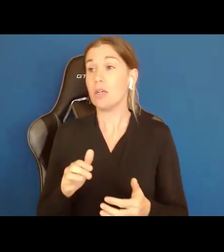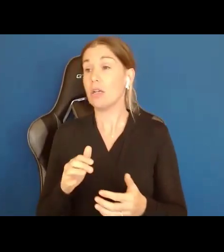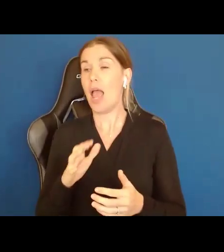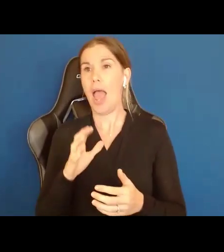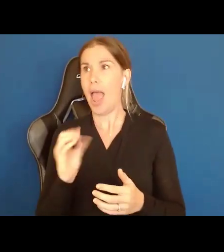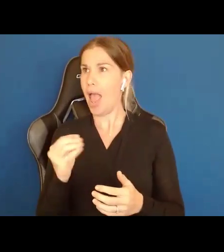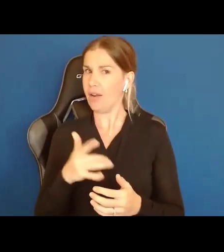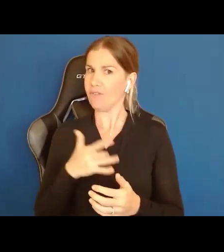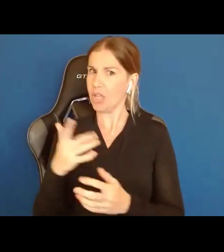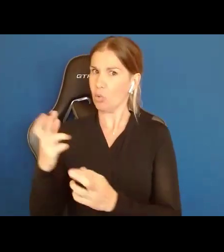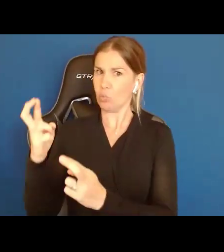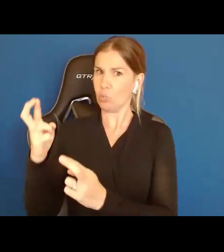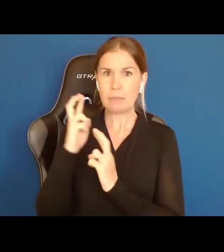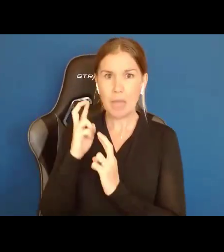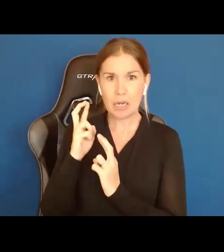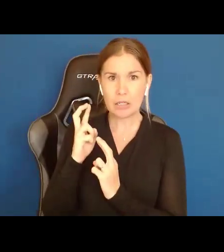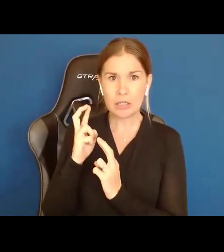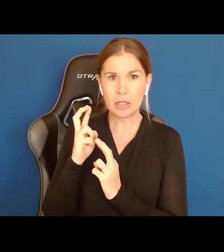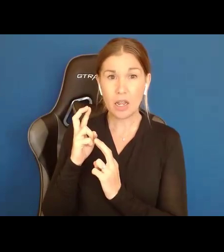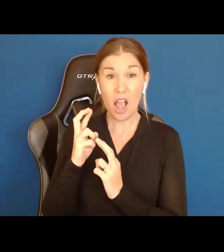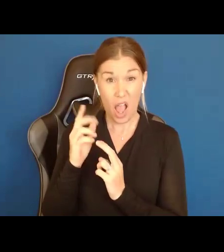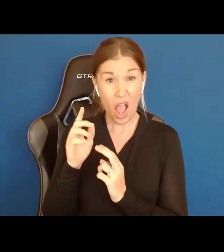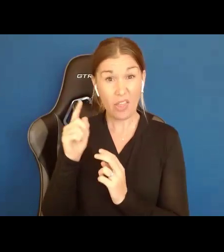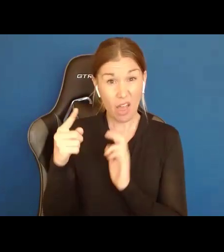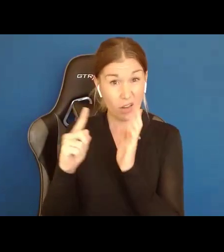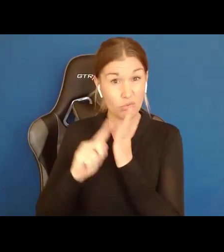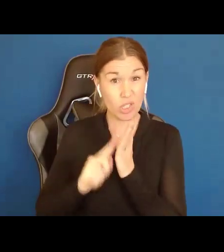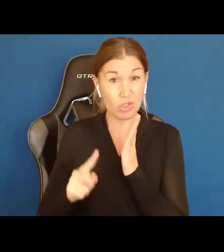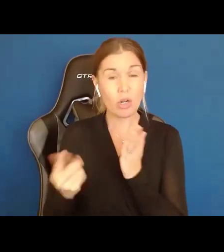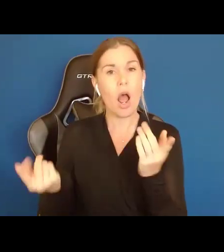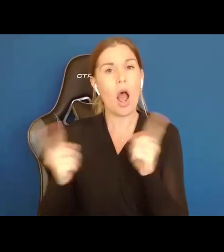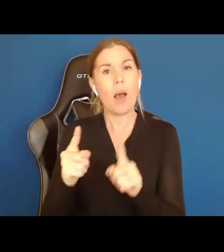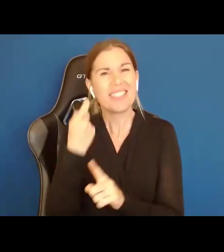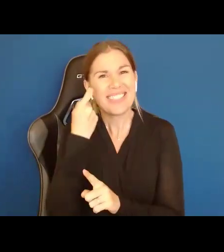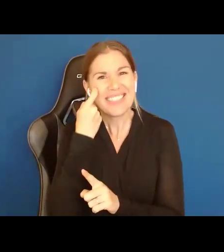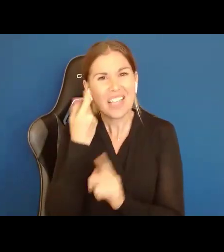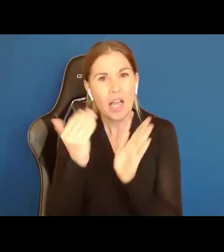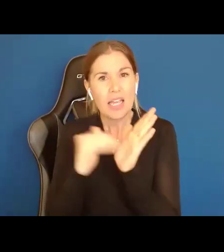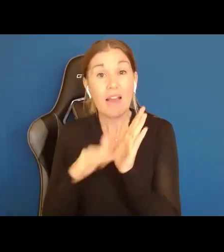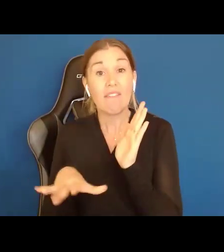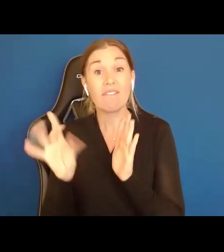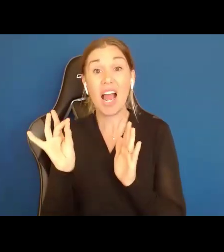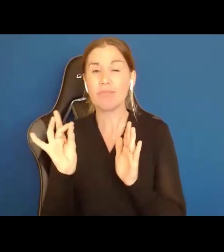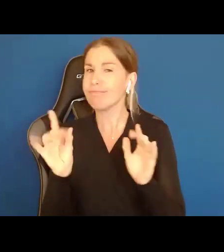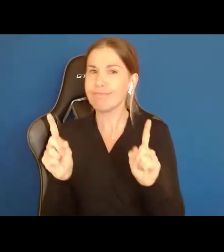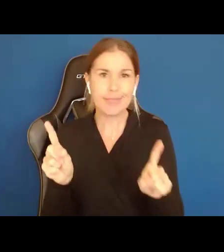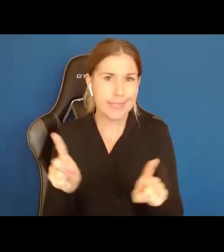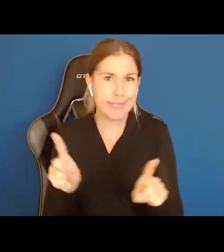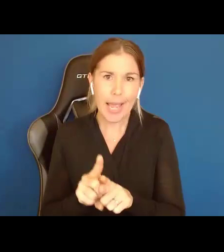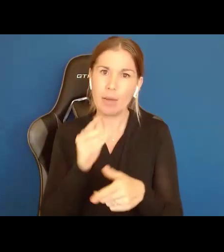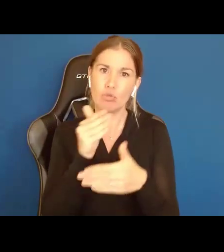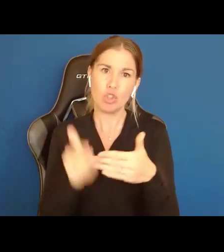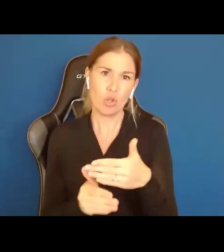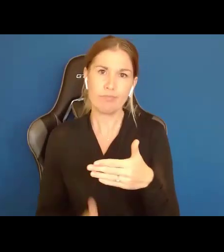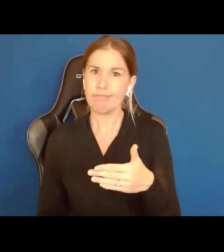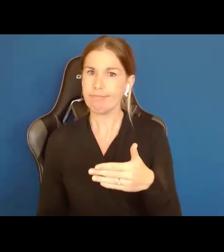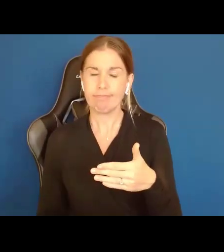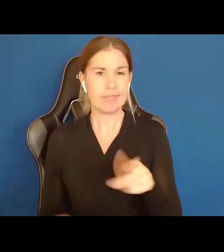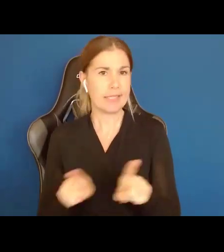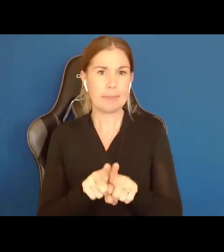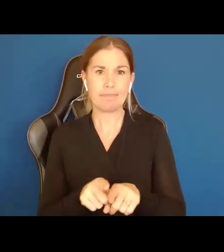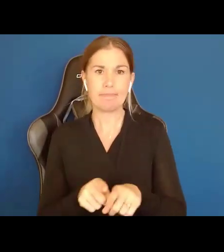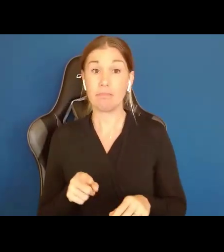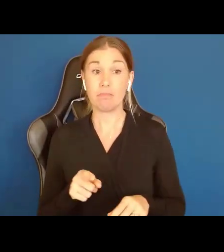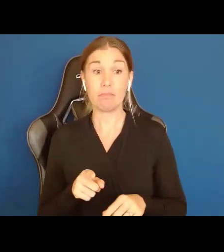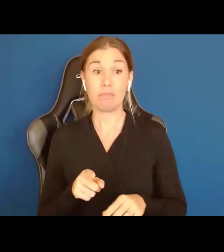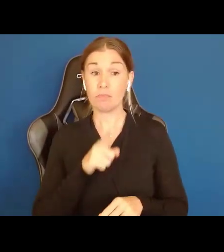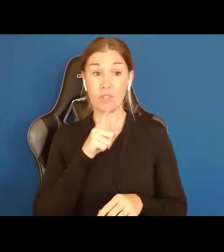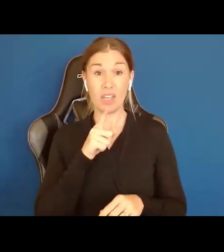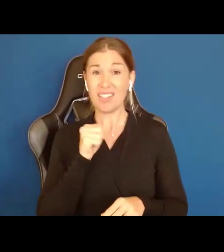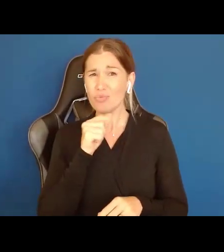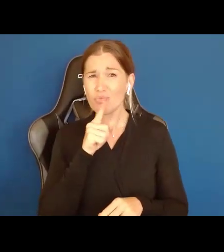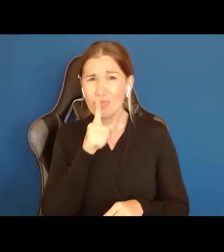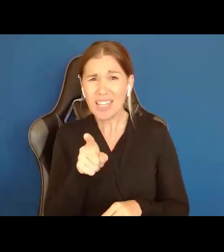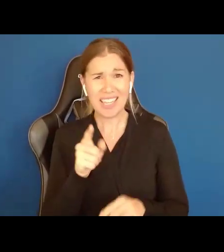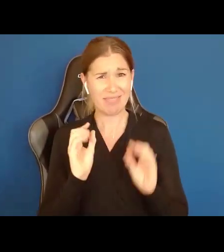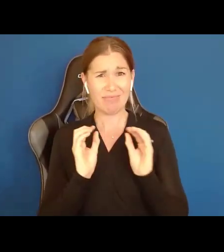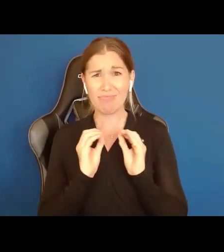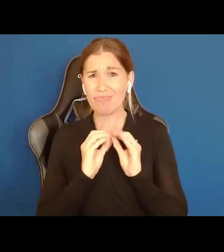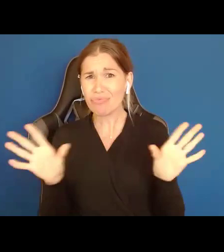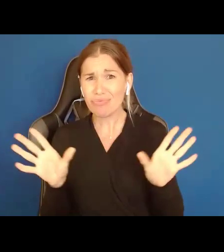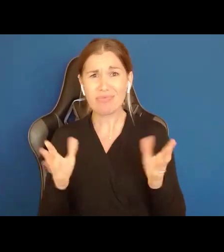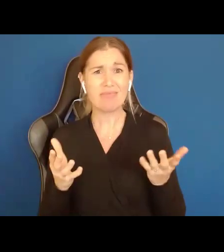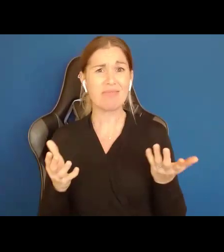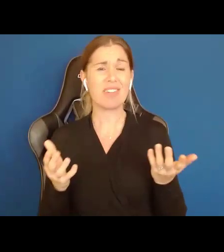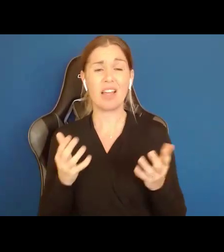They did it again more recently, they haven't published the results, but I know the people who did it and spoiler alert, they found the same thing again and its not rocket science. They had more self determination.